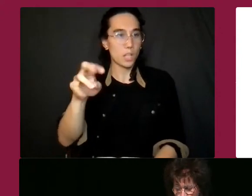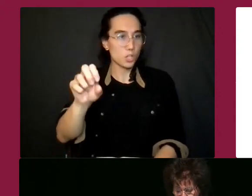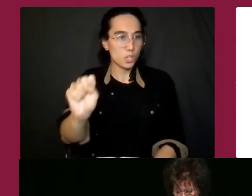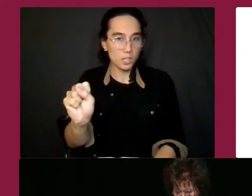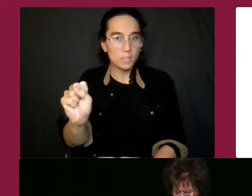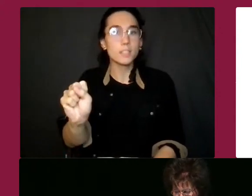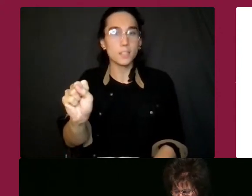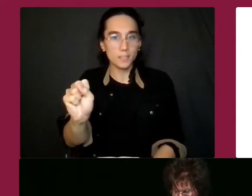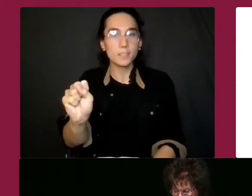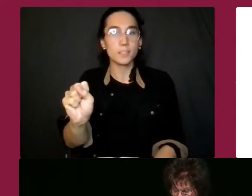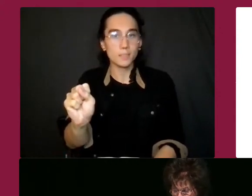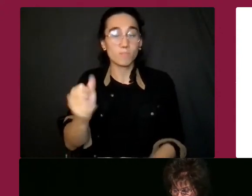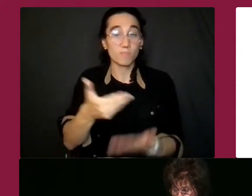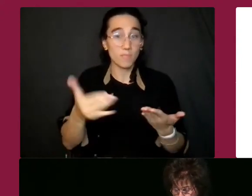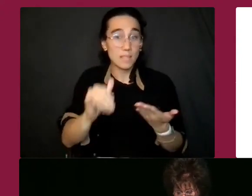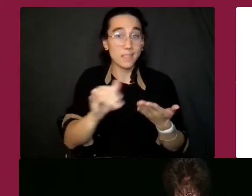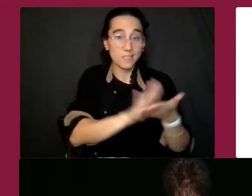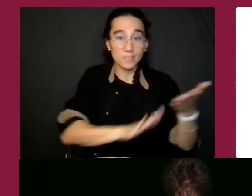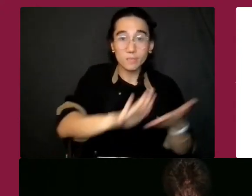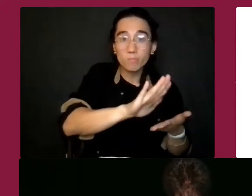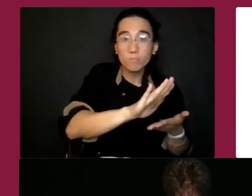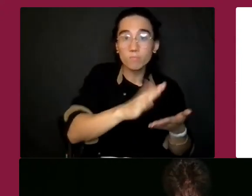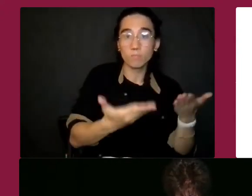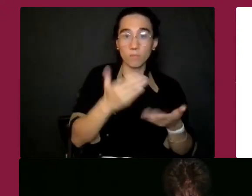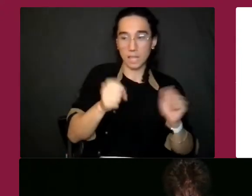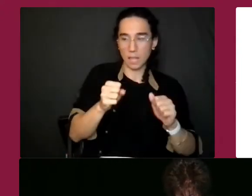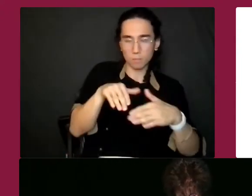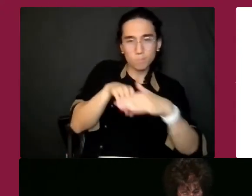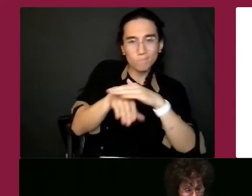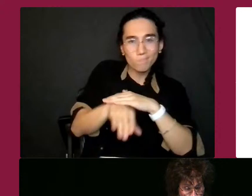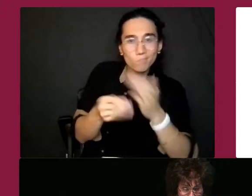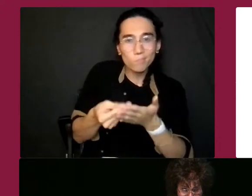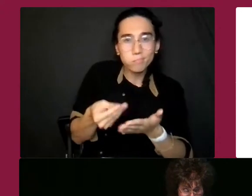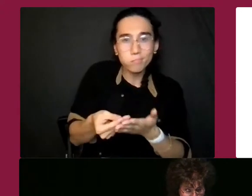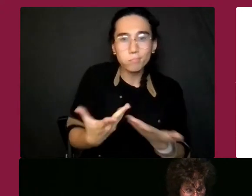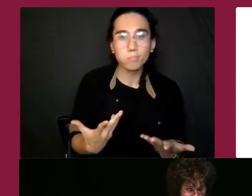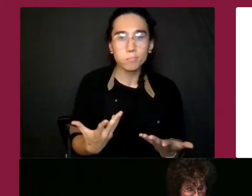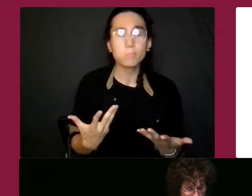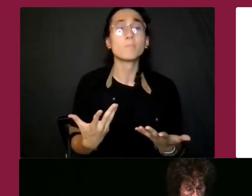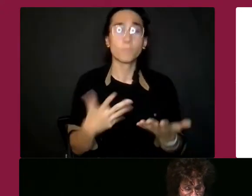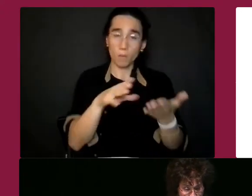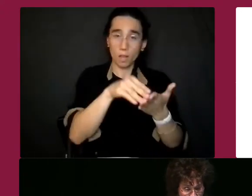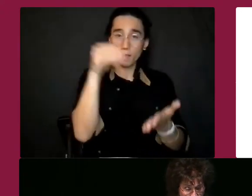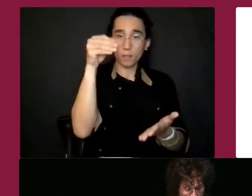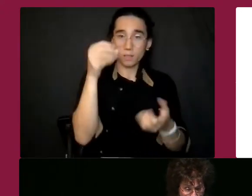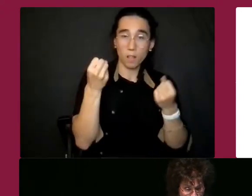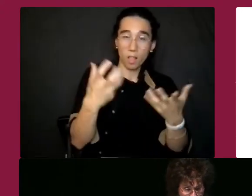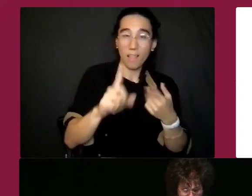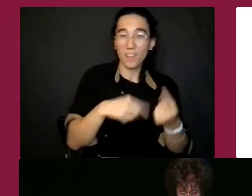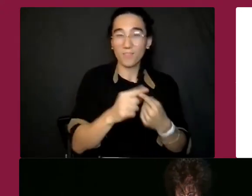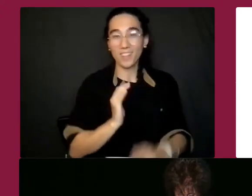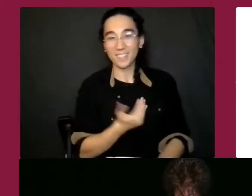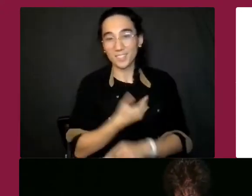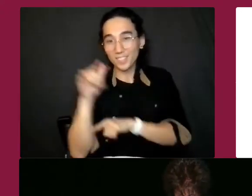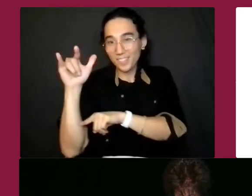the college might be, um, able to access, learned a lot about our skyrocket and how we can care for her,